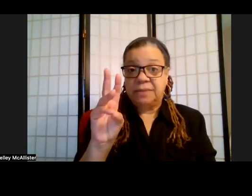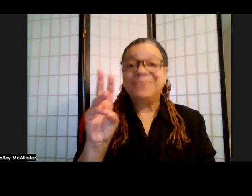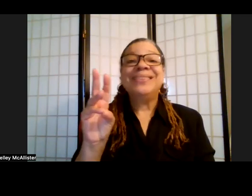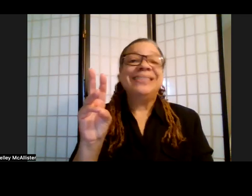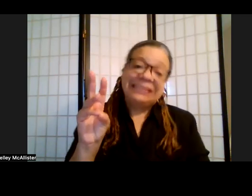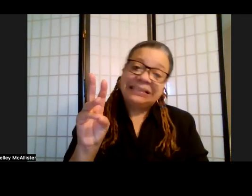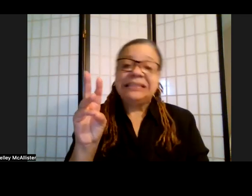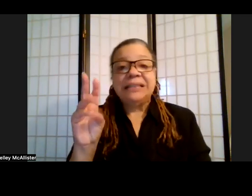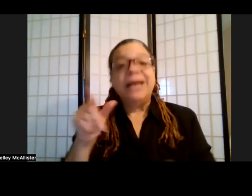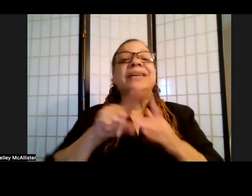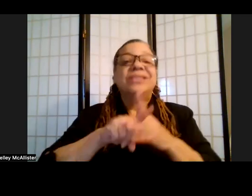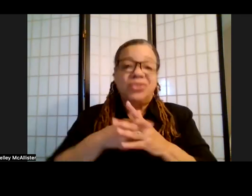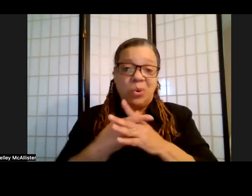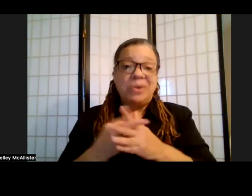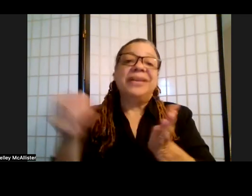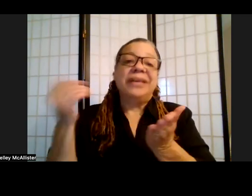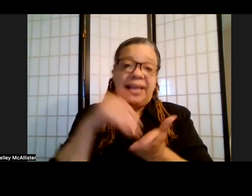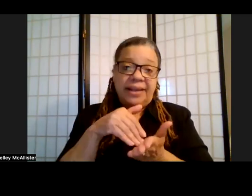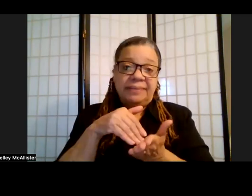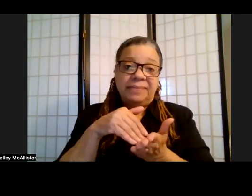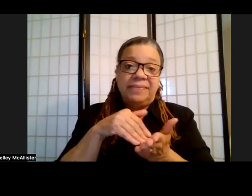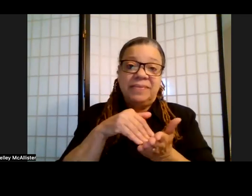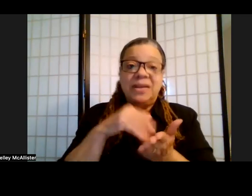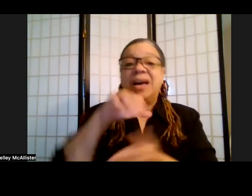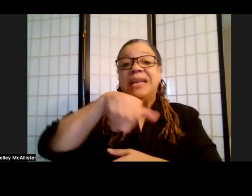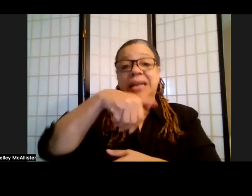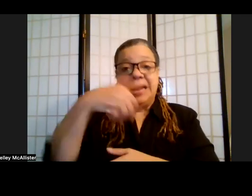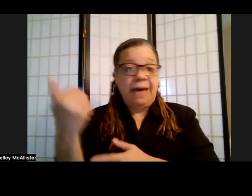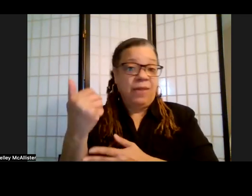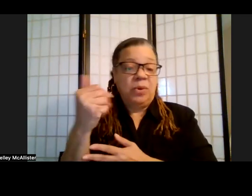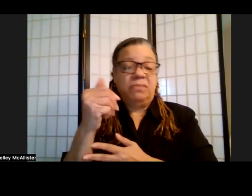the most potent antibiotics of the time, Ciprofloxacin, for both gram-positive